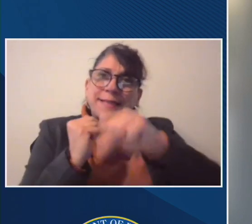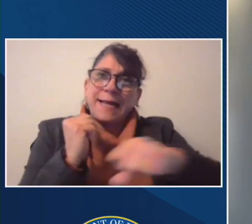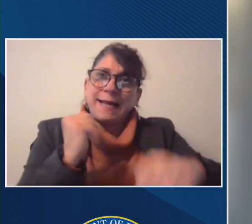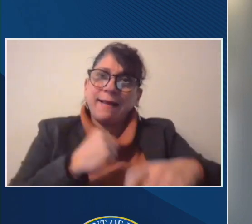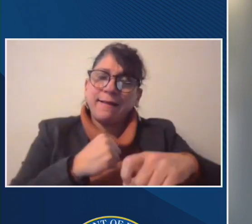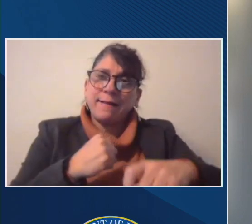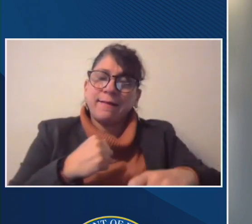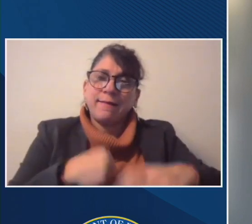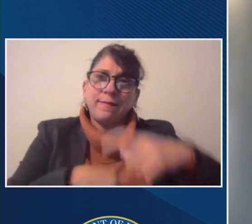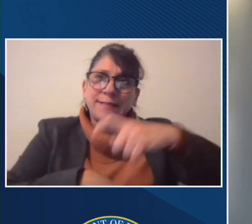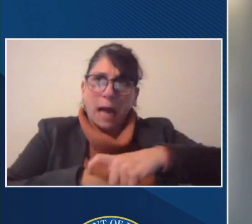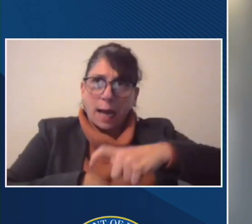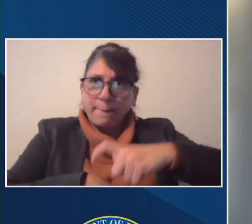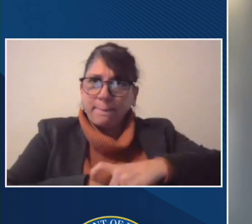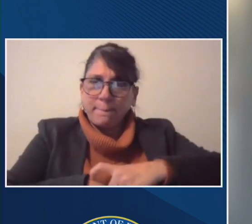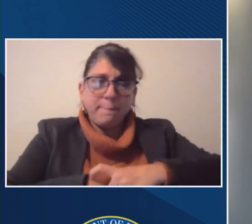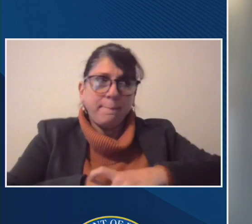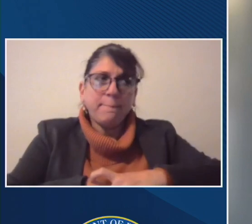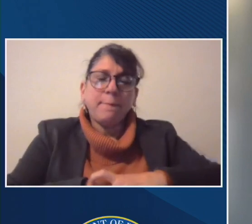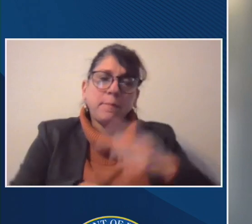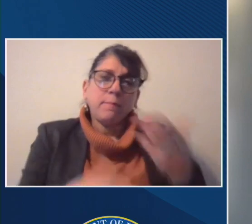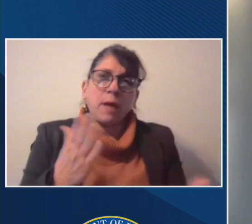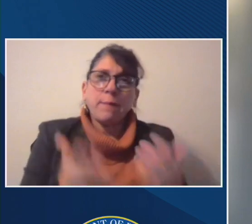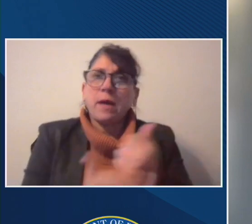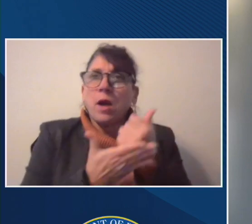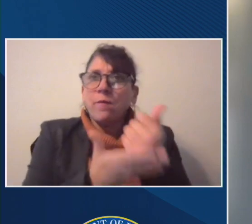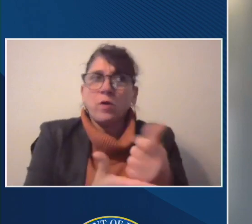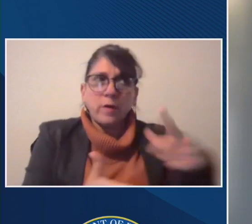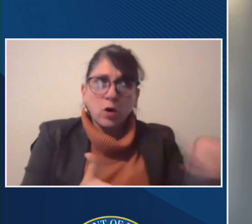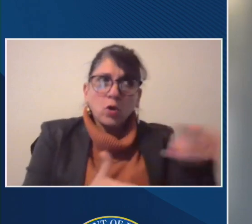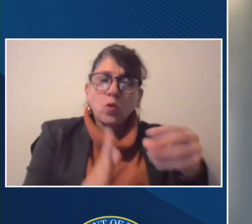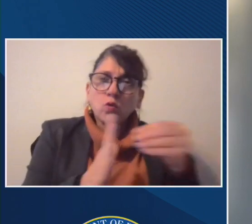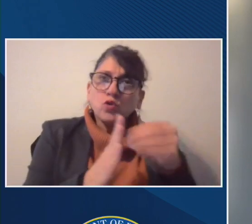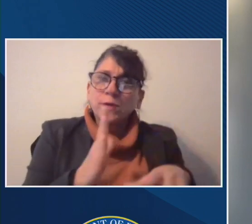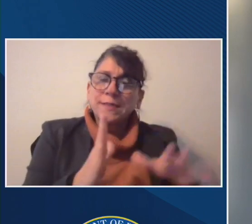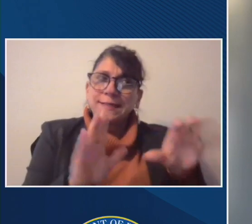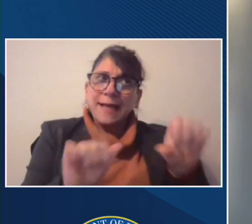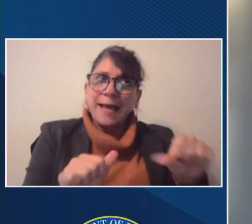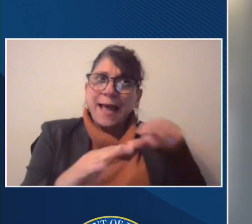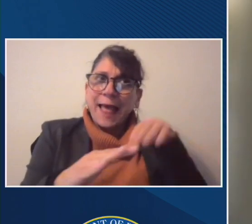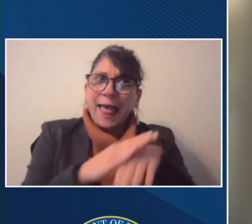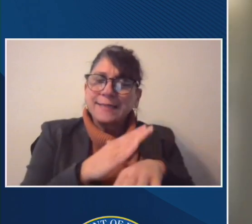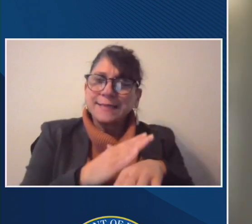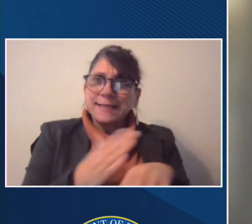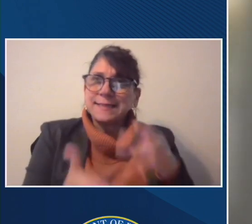might be helpful so those students could a ccess those funds in between terms.